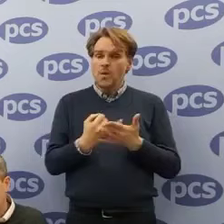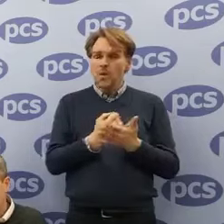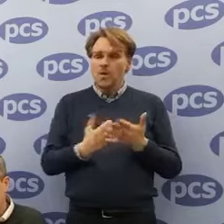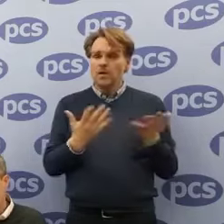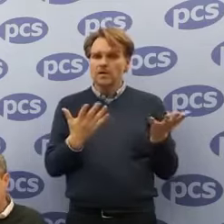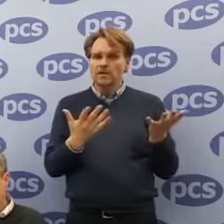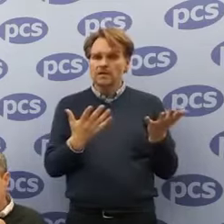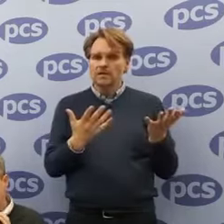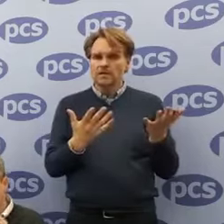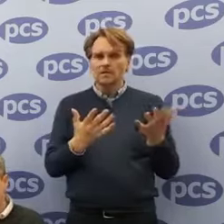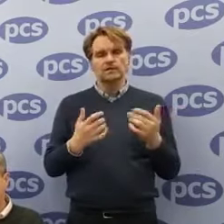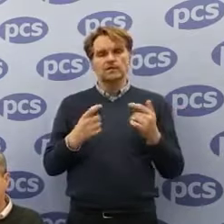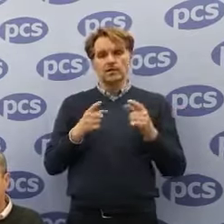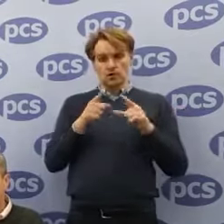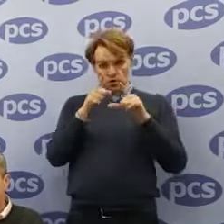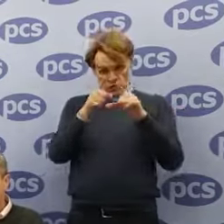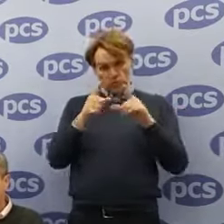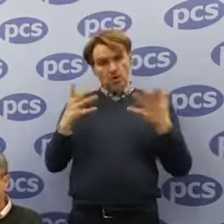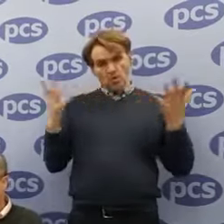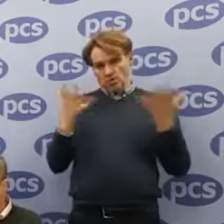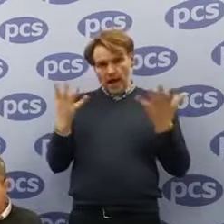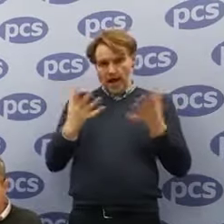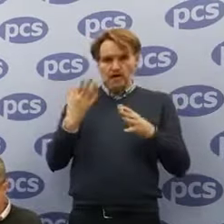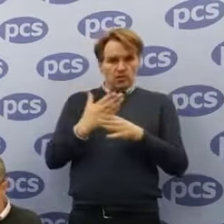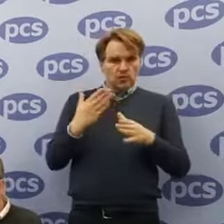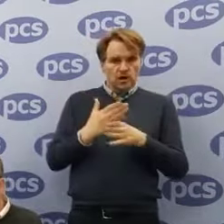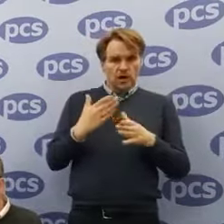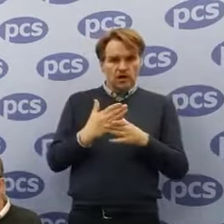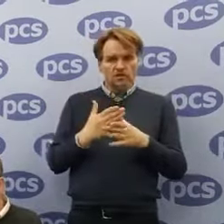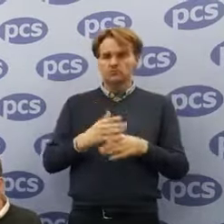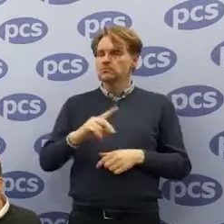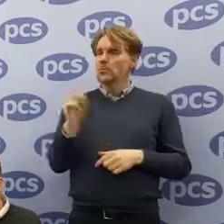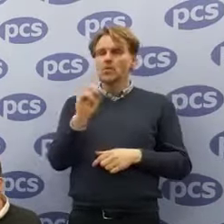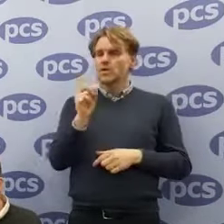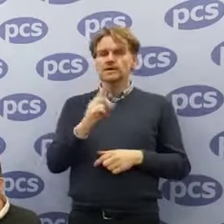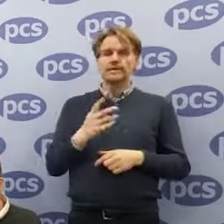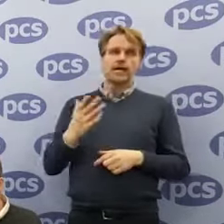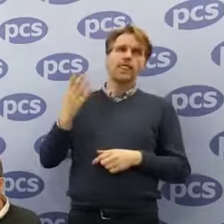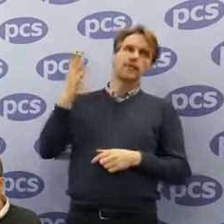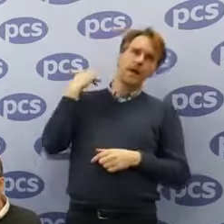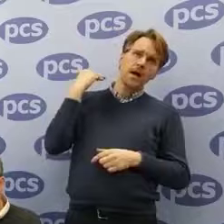it is wherever you work, whatever you previously agreed or not agreed, if we